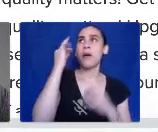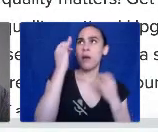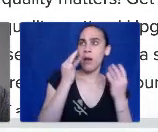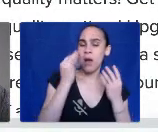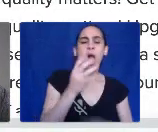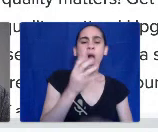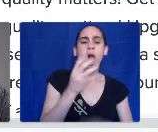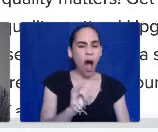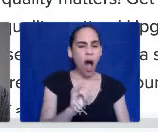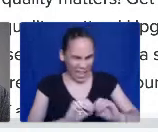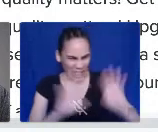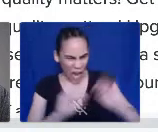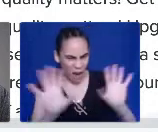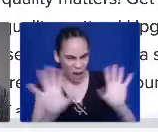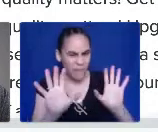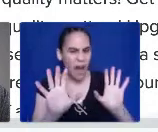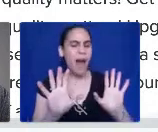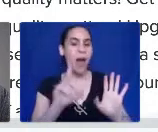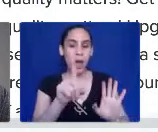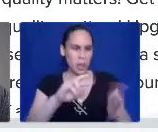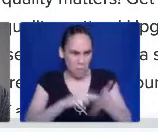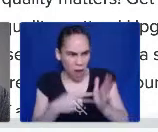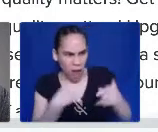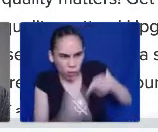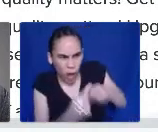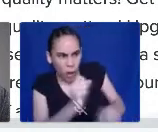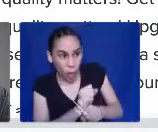i struggle the work do you mean financially or do you need a product you know can you give me more